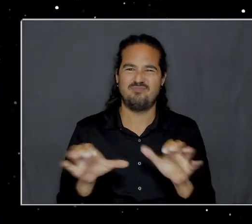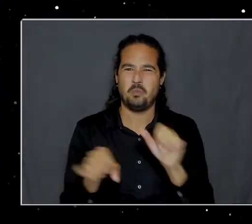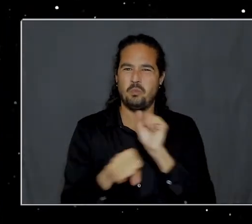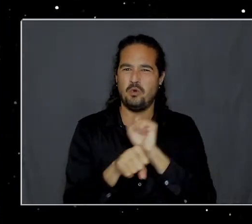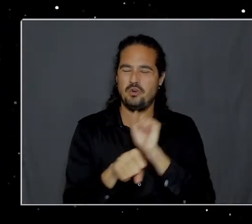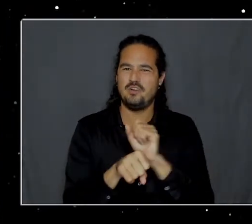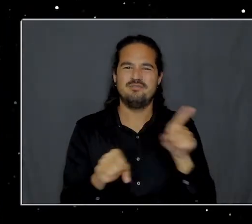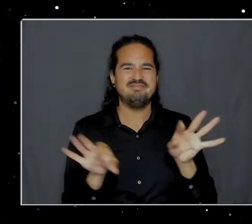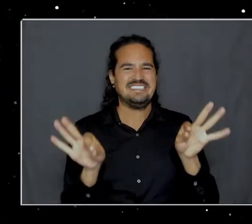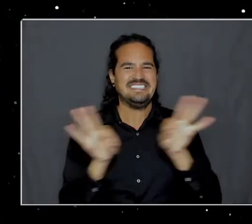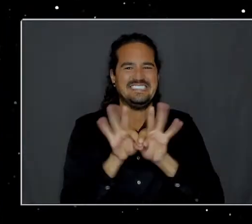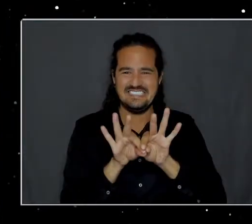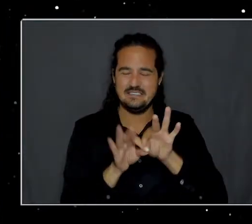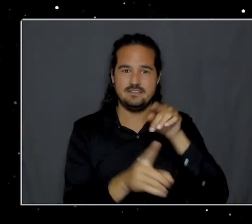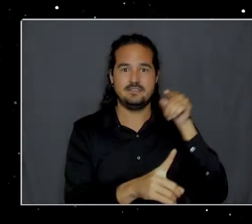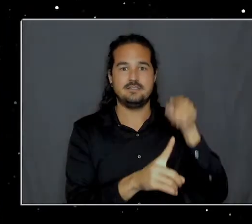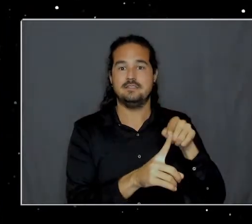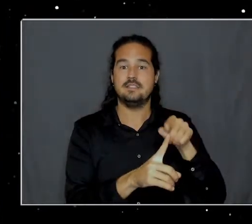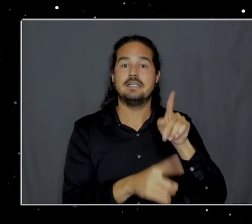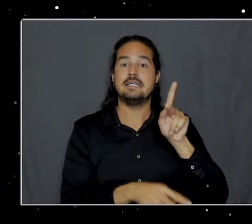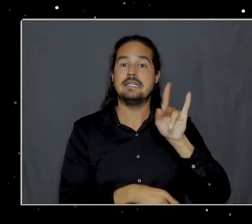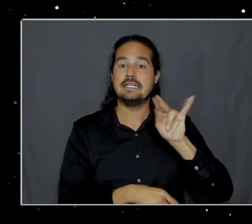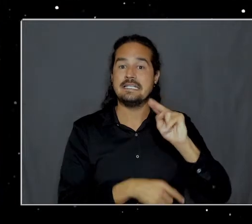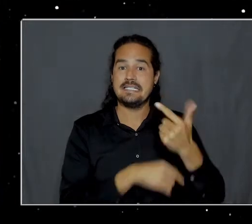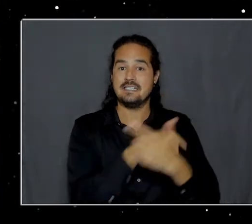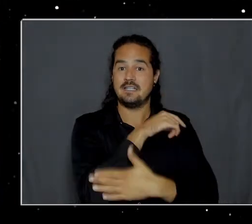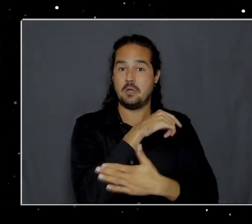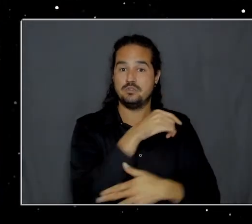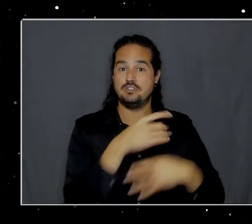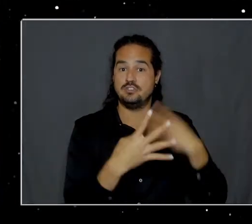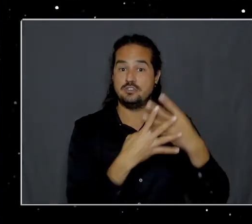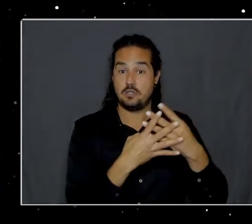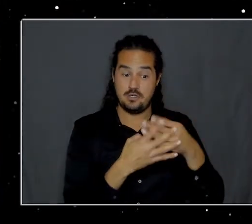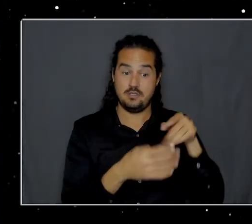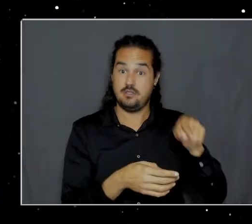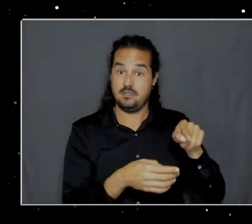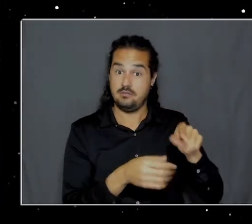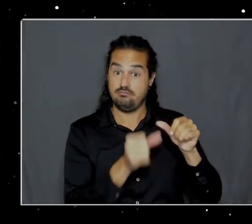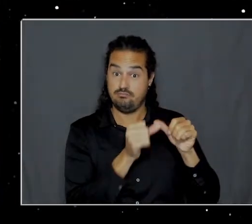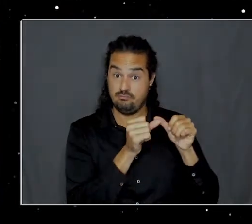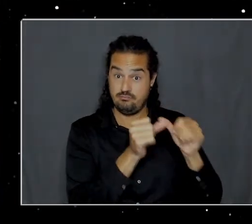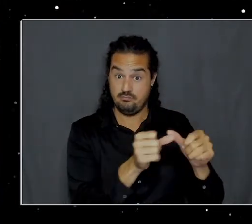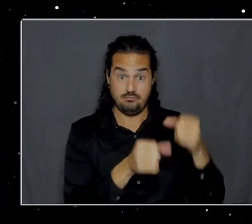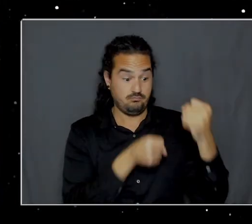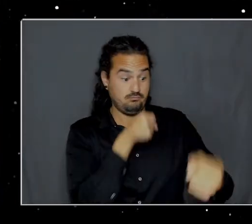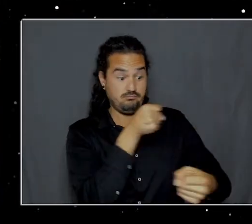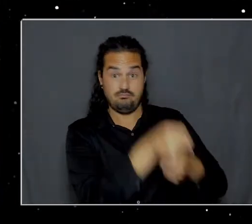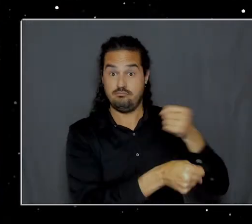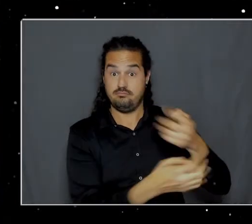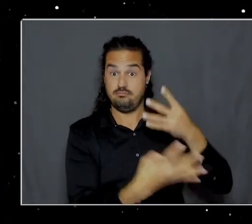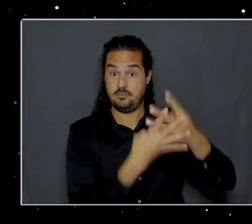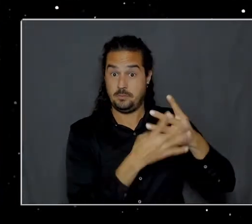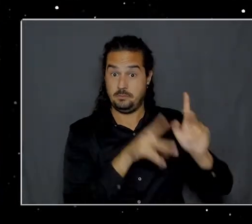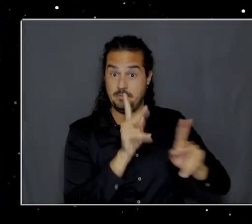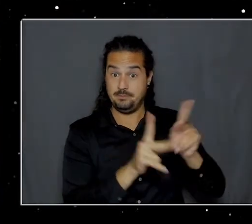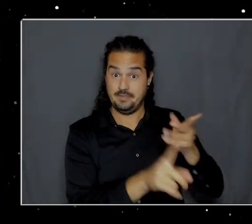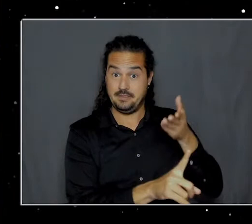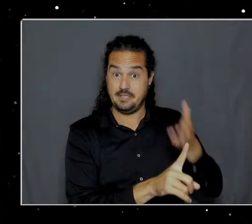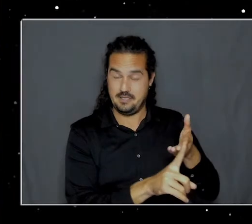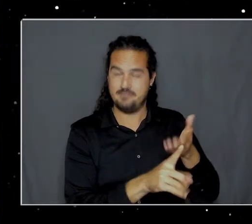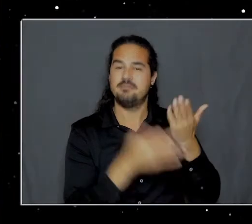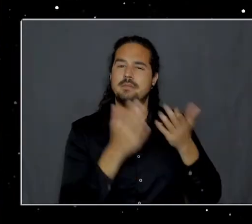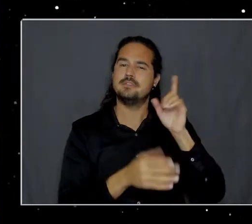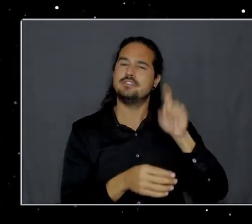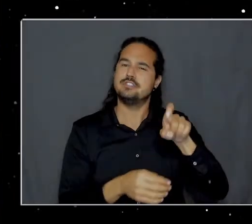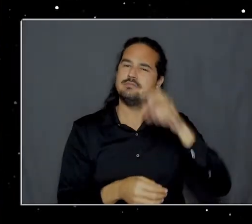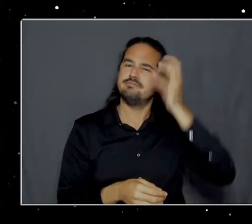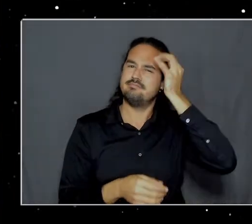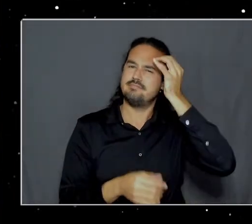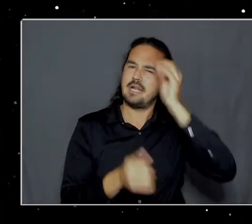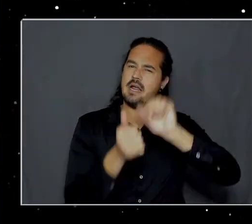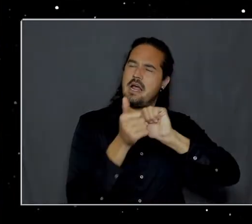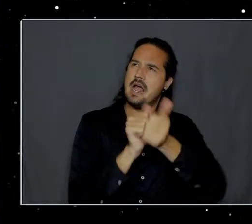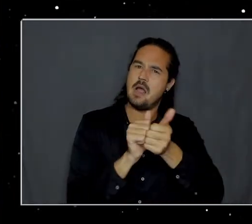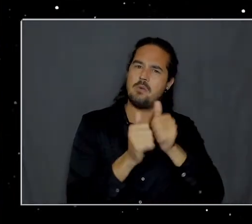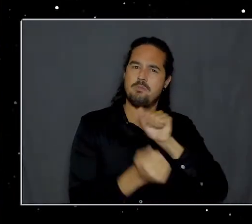ENSURE THAT THE KING COUNTY